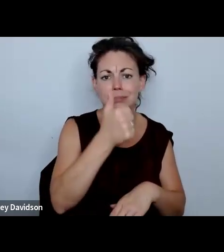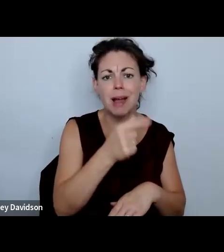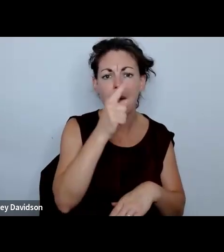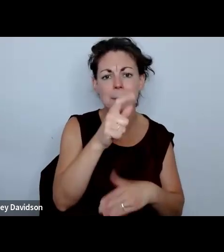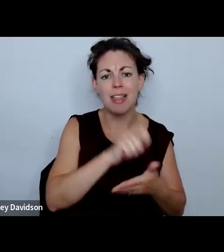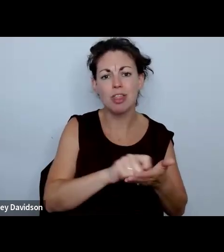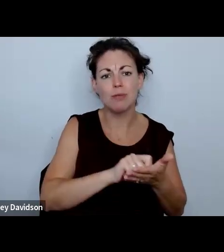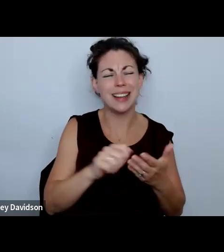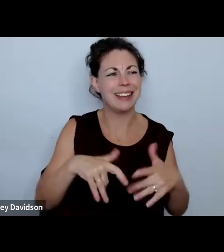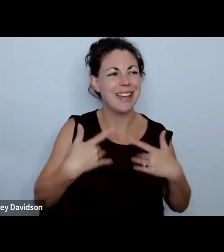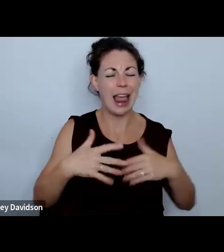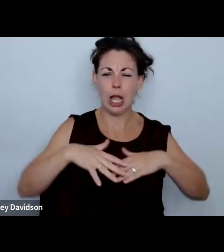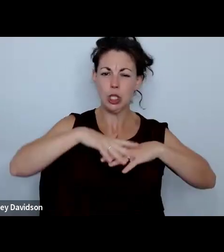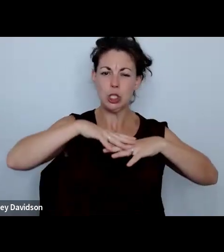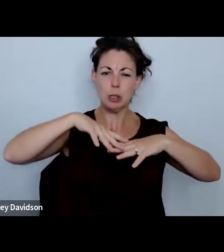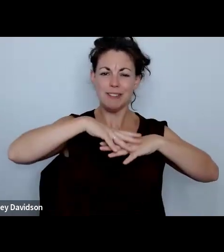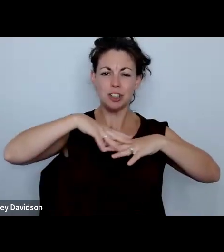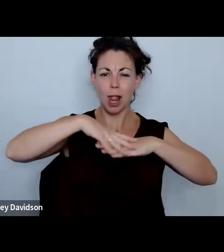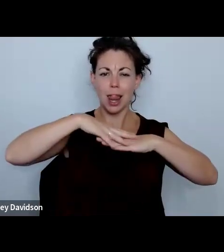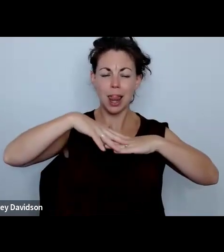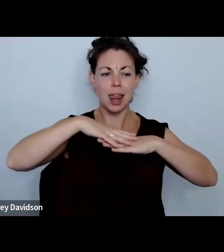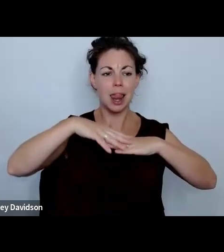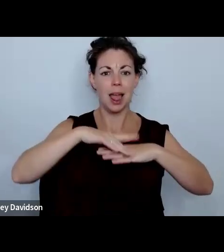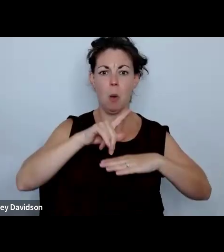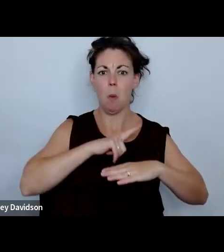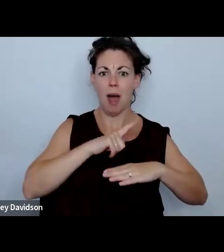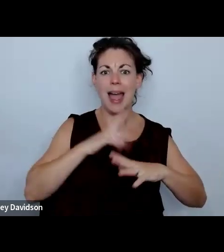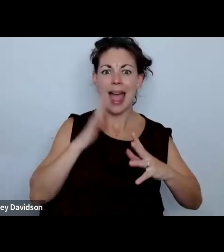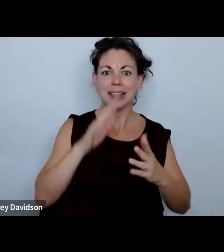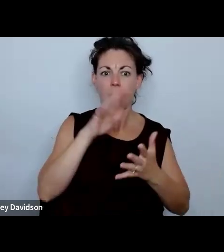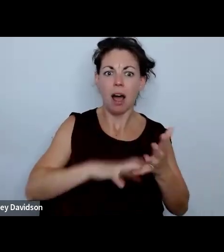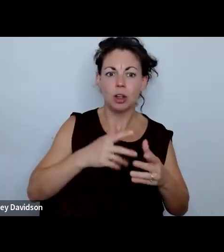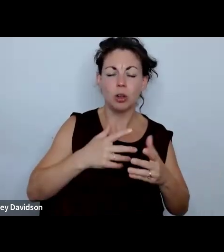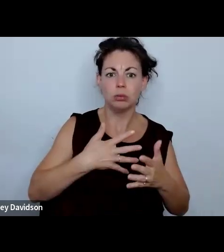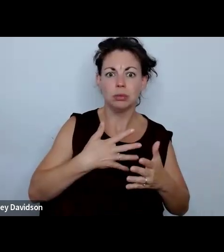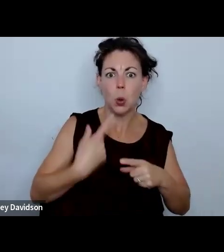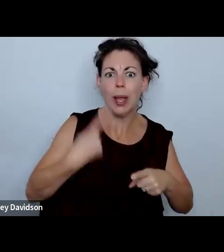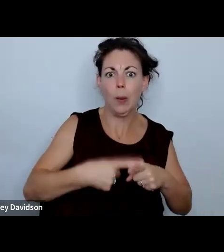This led me to become interested in the world of think tanks on the basis that you could write